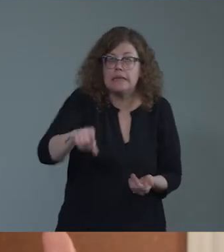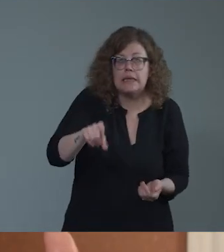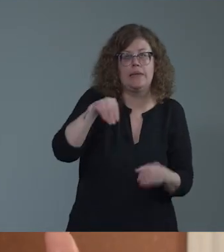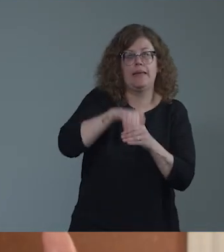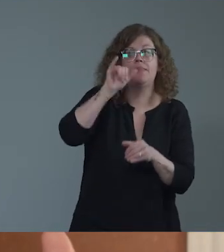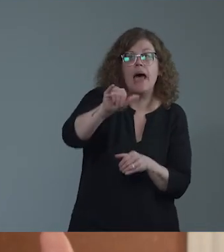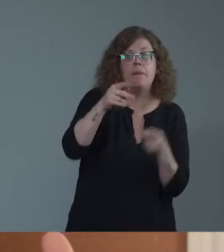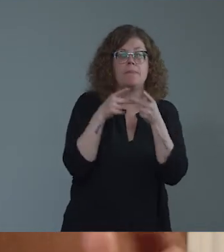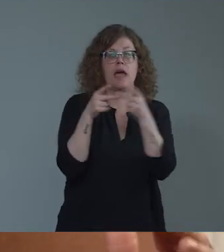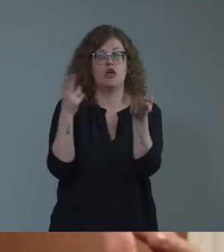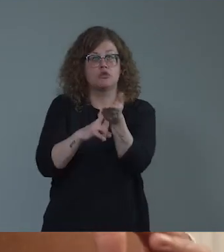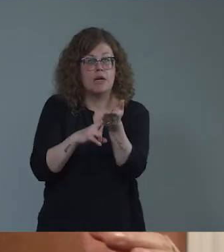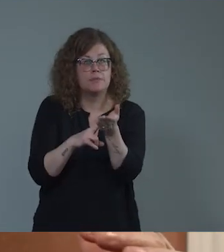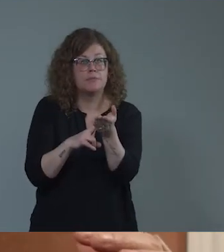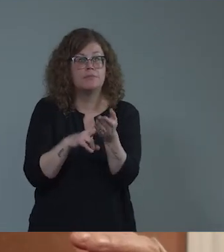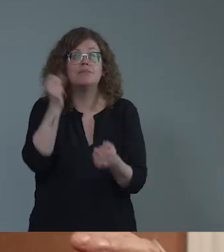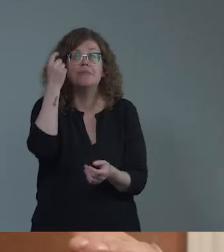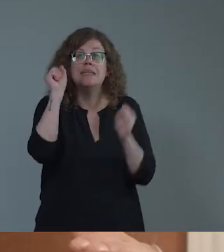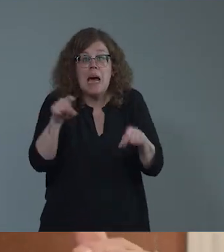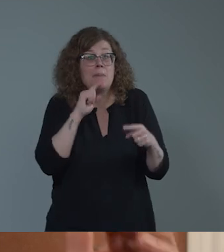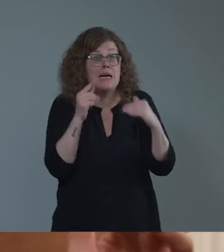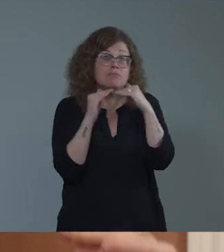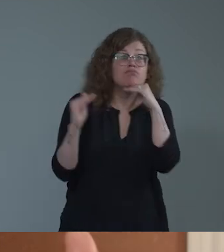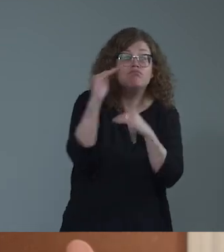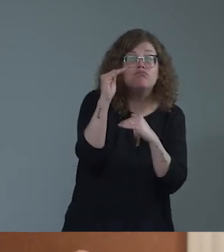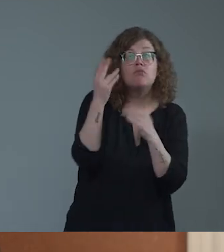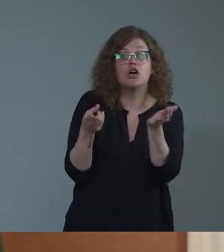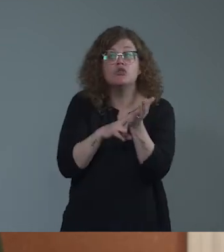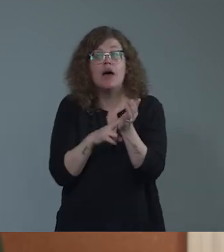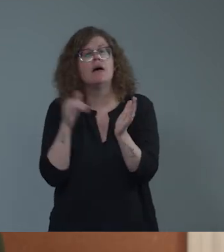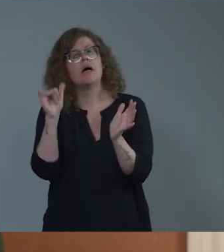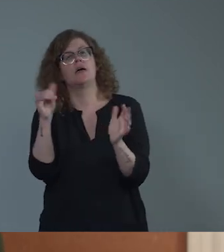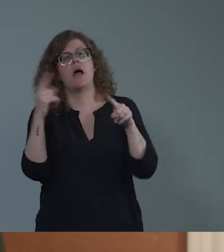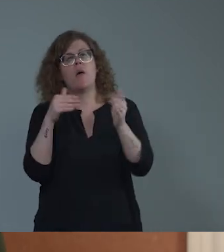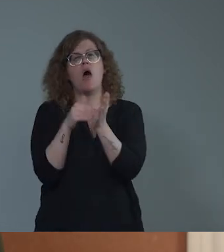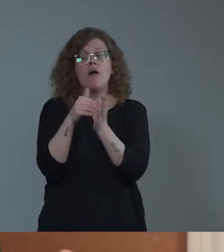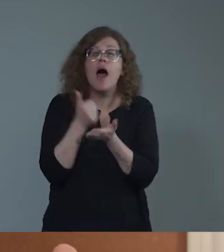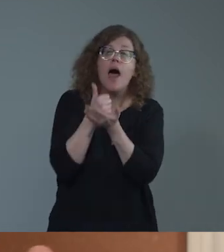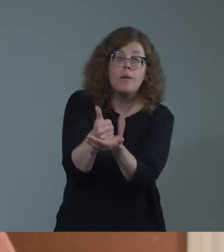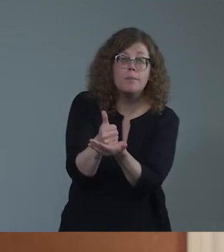in order to get paid, so that the artist isn't waiting until the very end of their project to get some money.